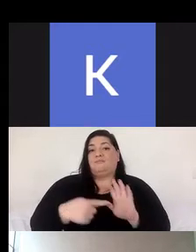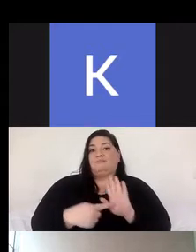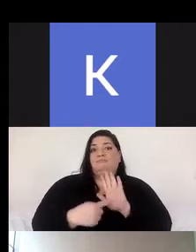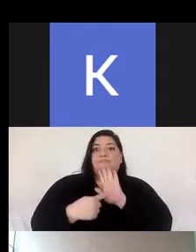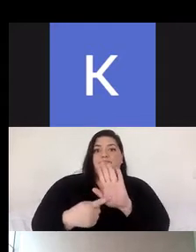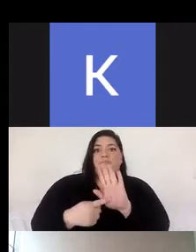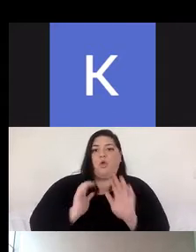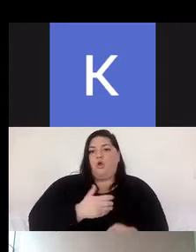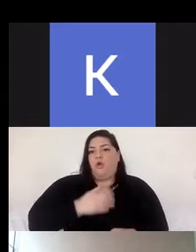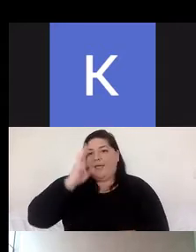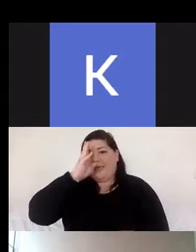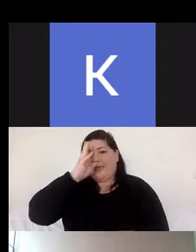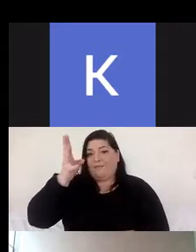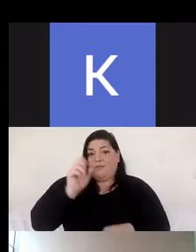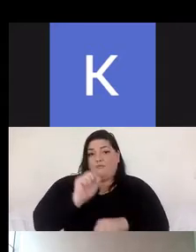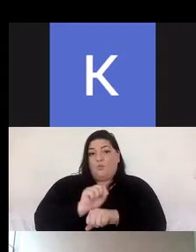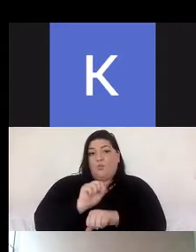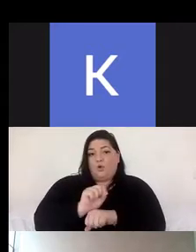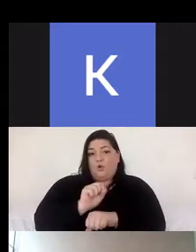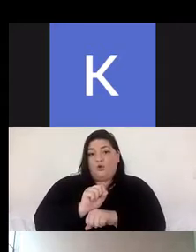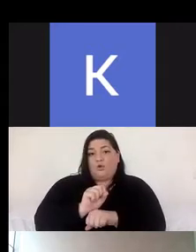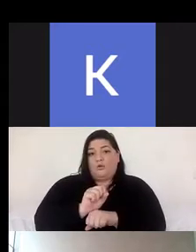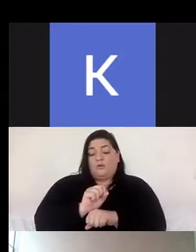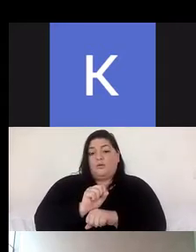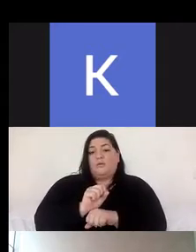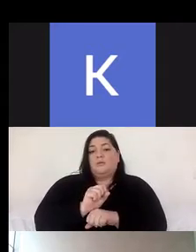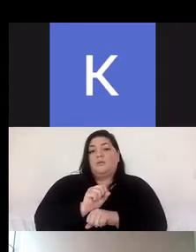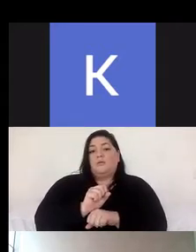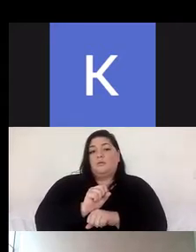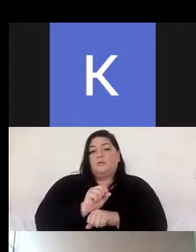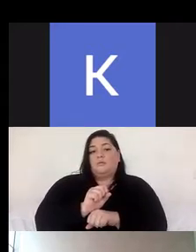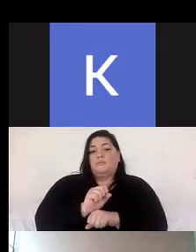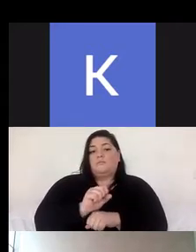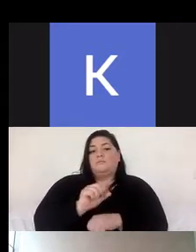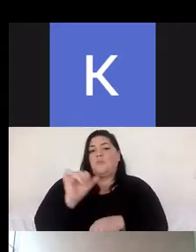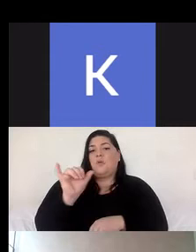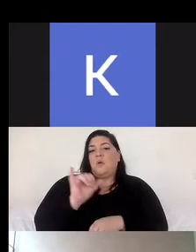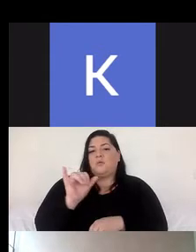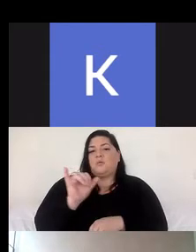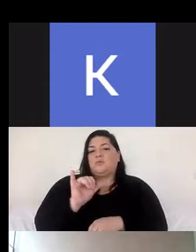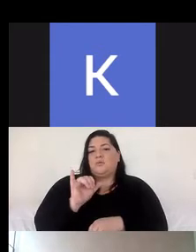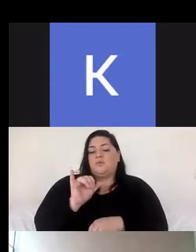that you all are doing, even sometimes things